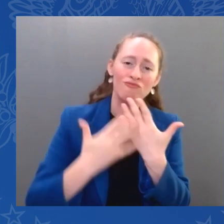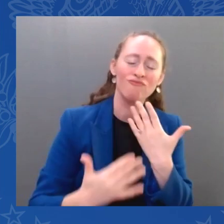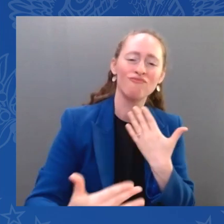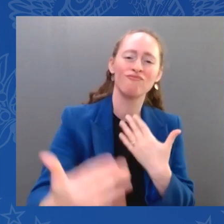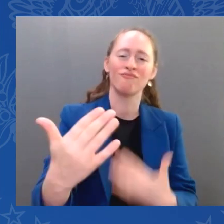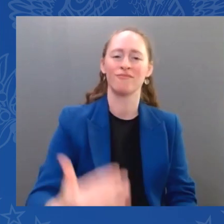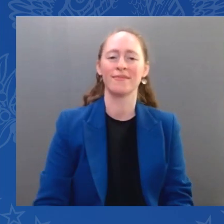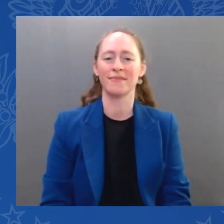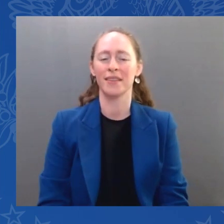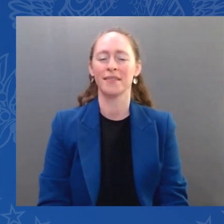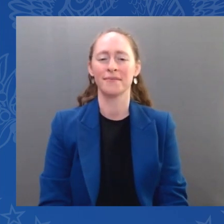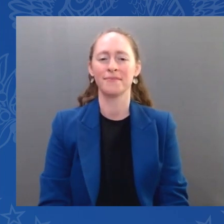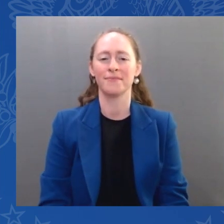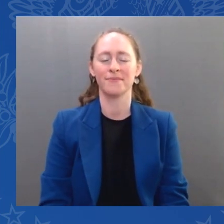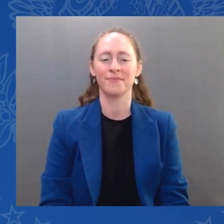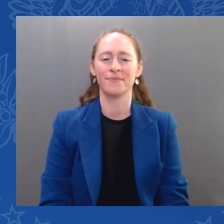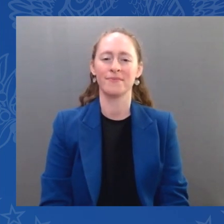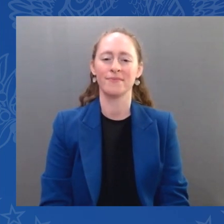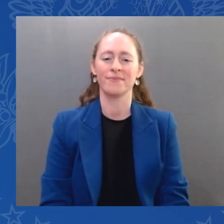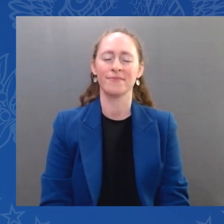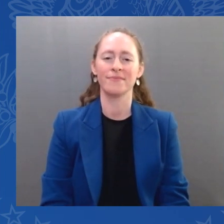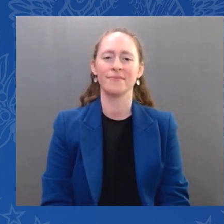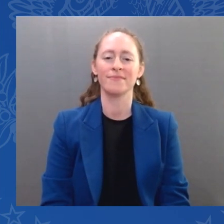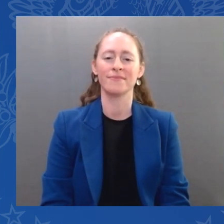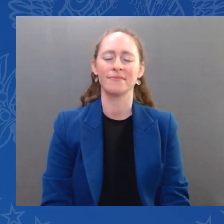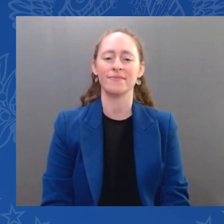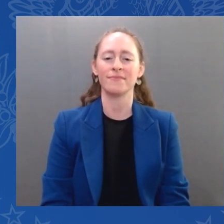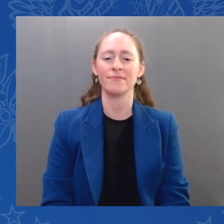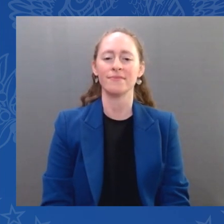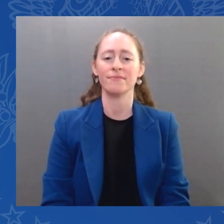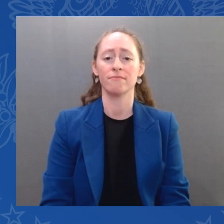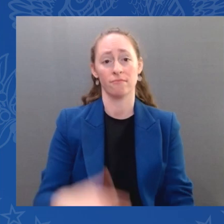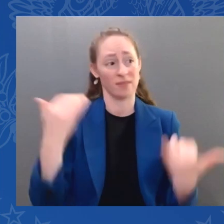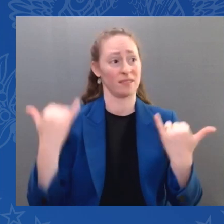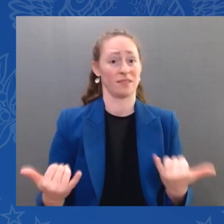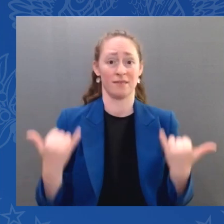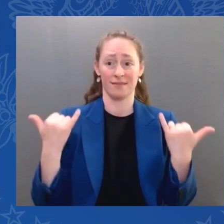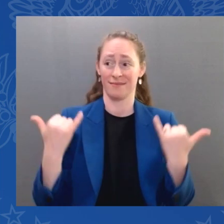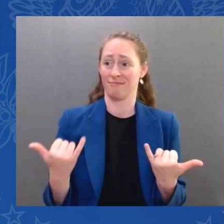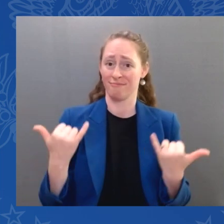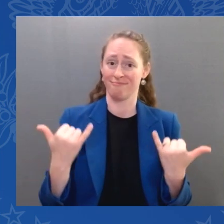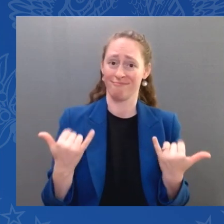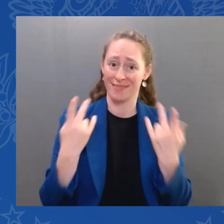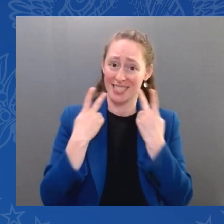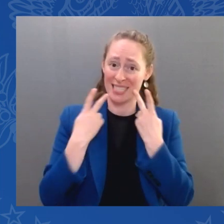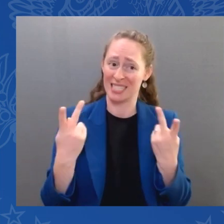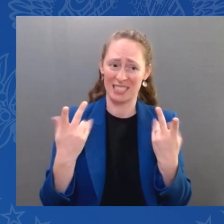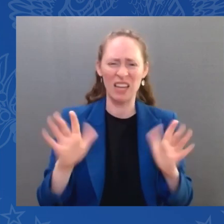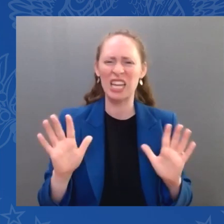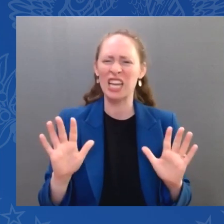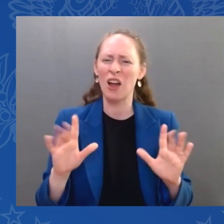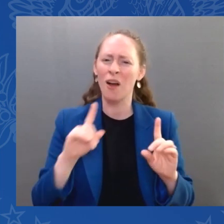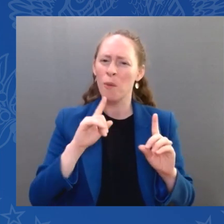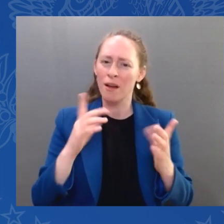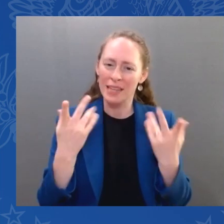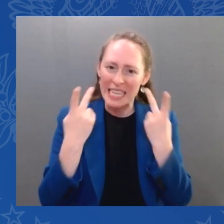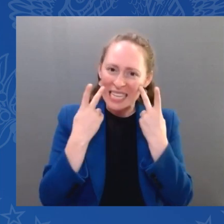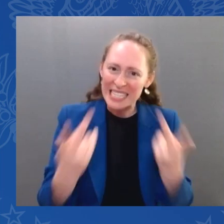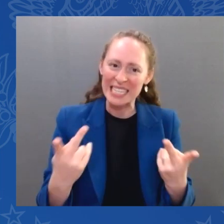it's vivid, it's relevant. The action we take today is a step designed to make our nation the kind of nation we should be.